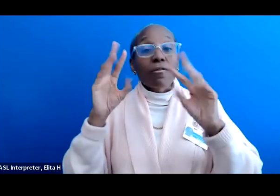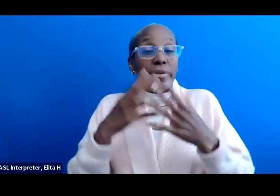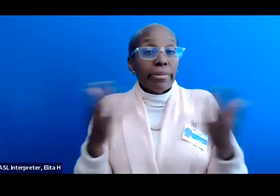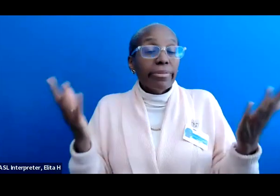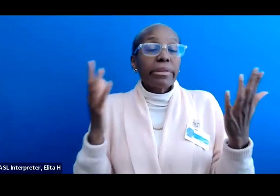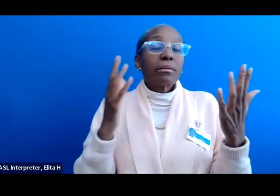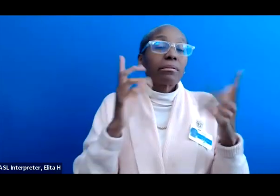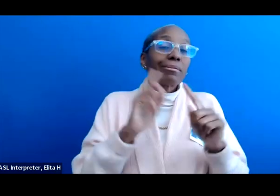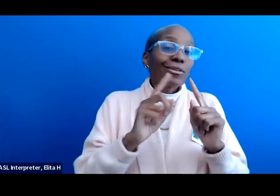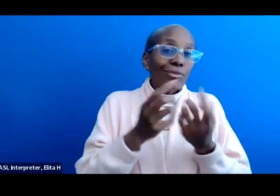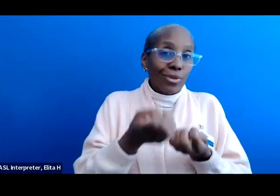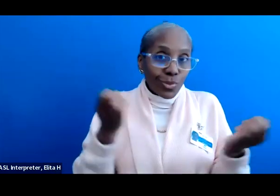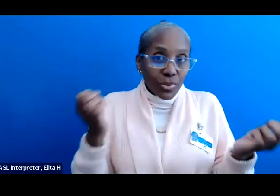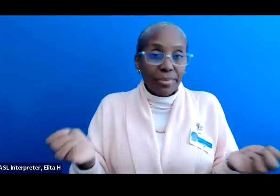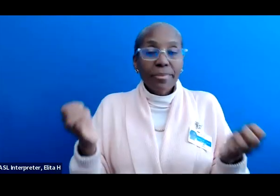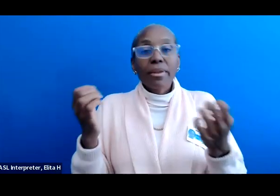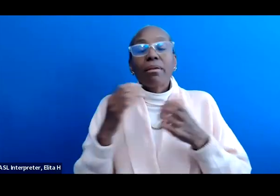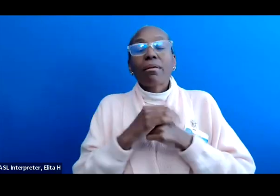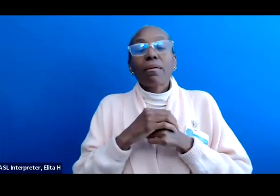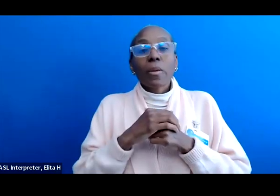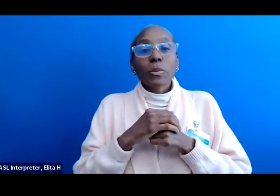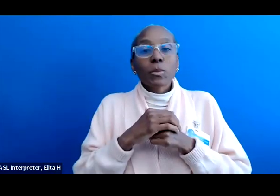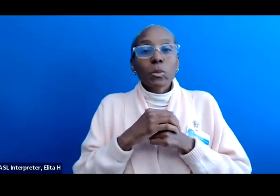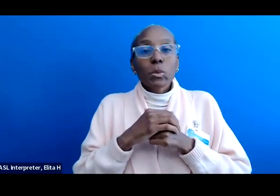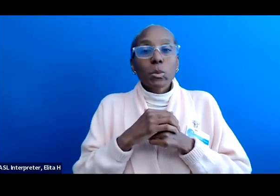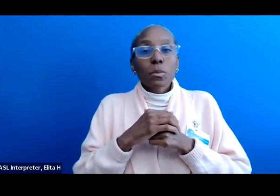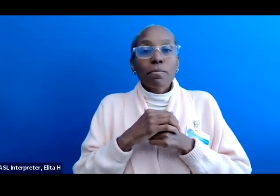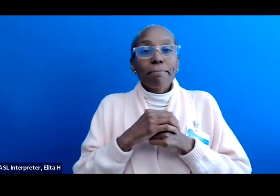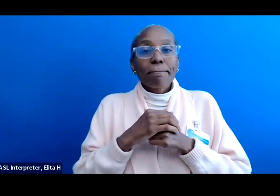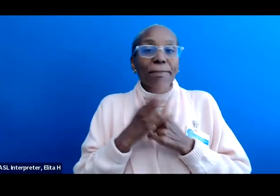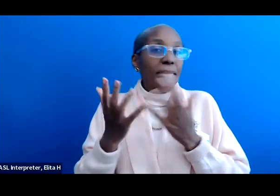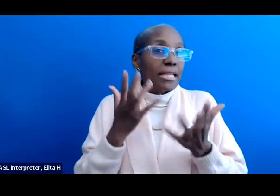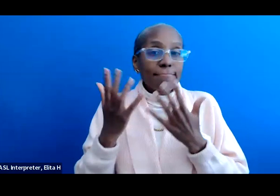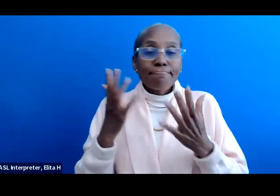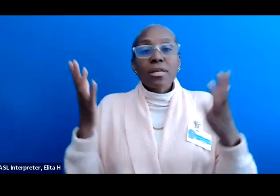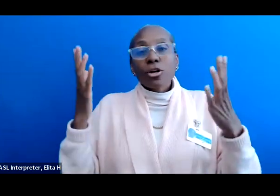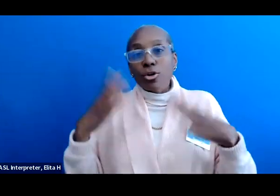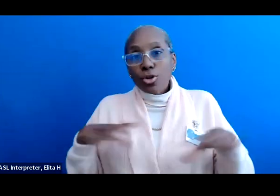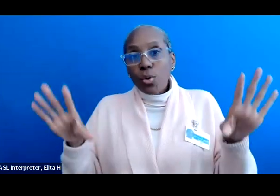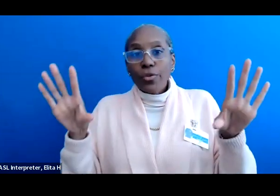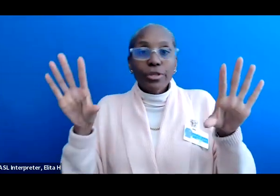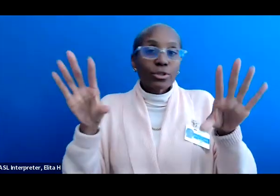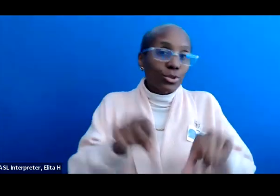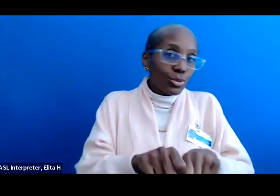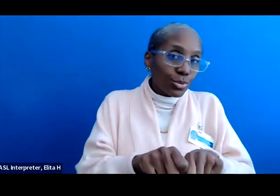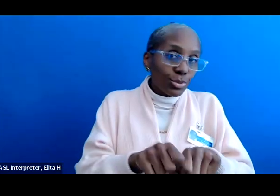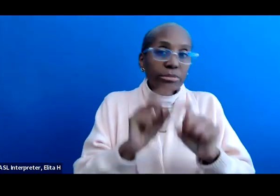There's all kinds of clothing and shoes and all kinds of things.